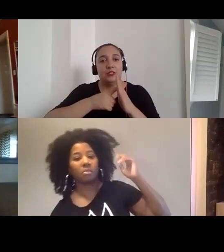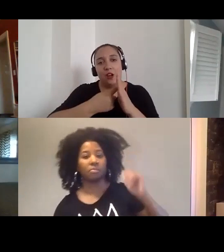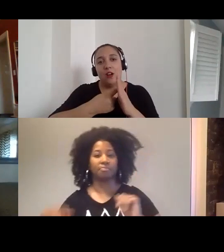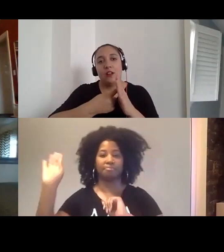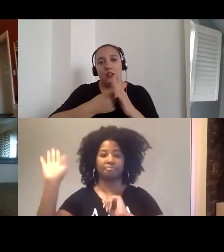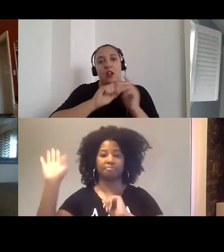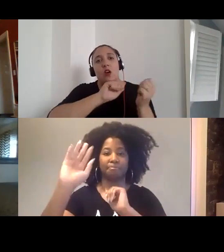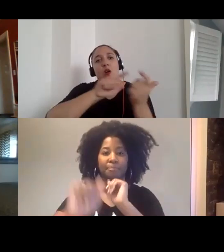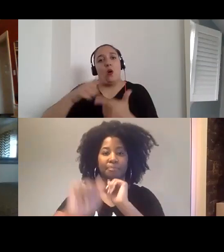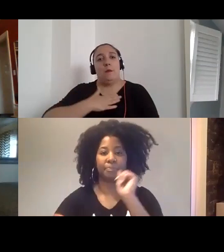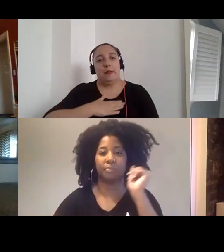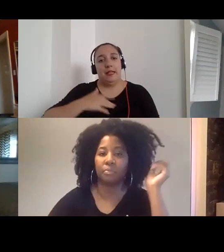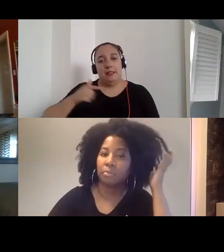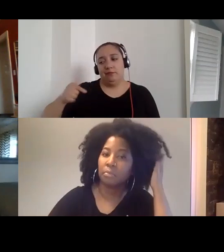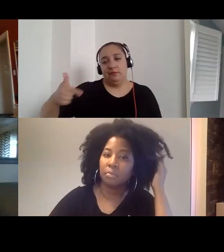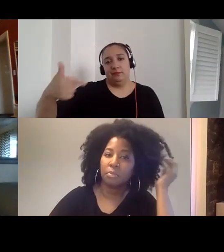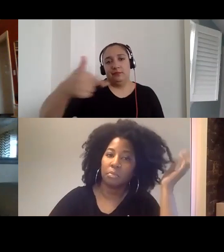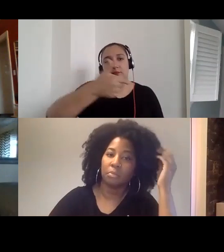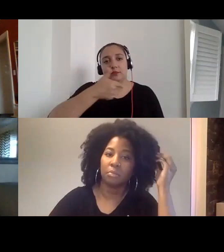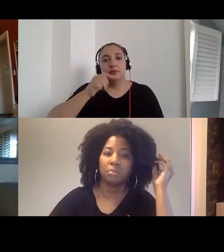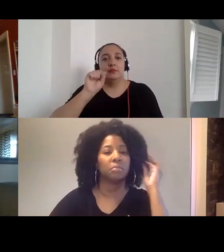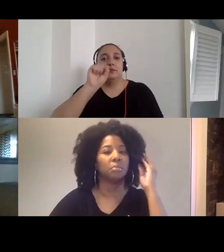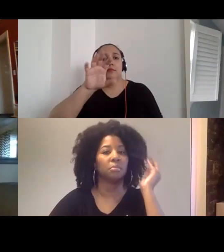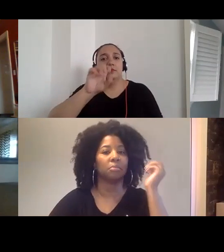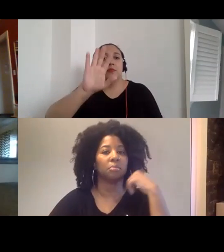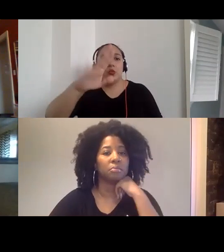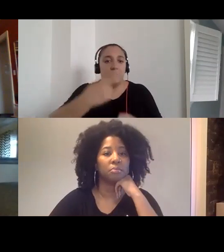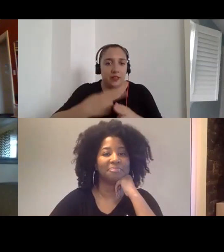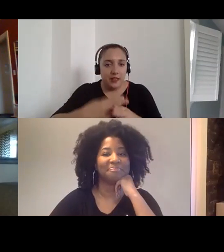themselves. Yes, we're here. We're here.